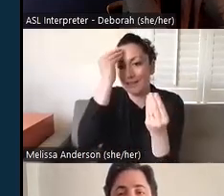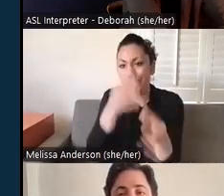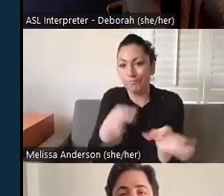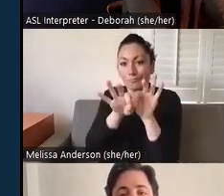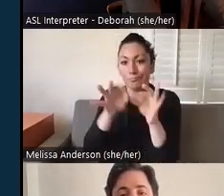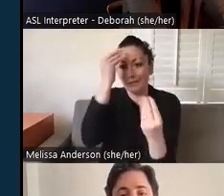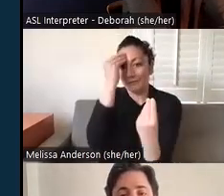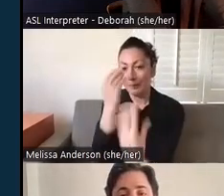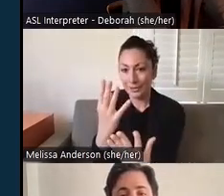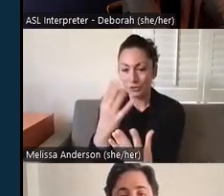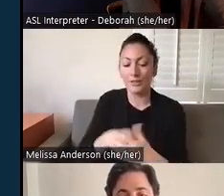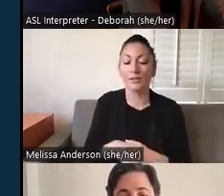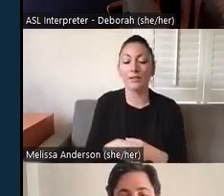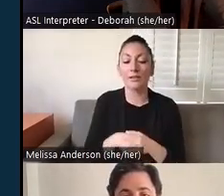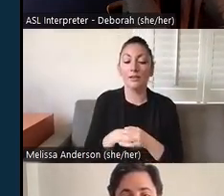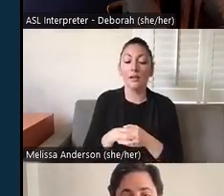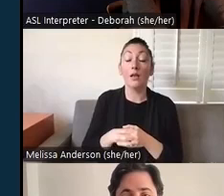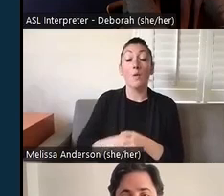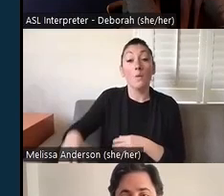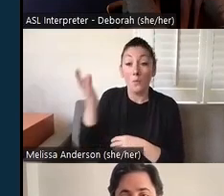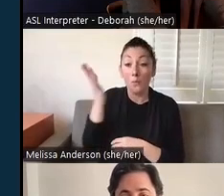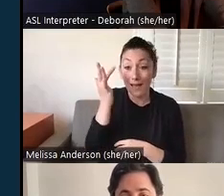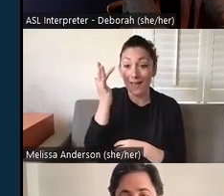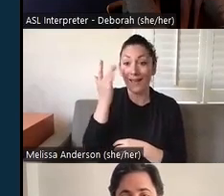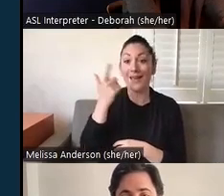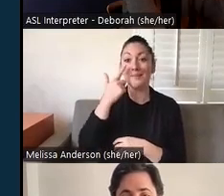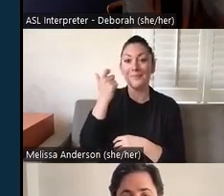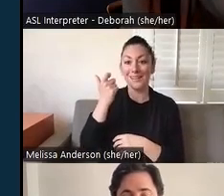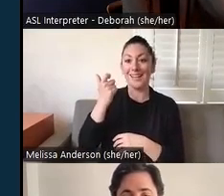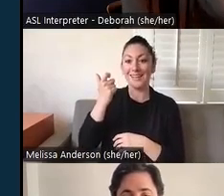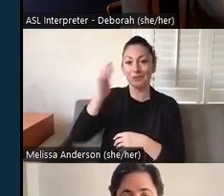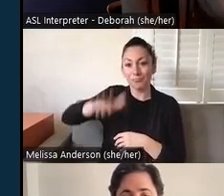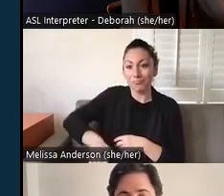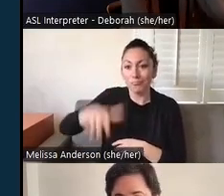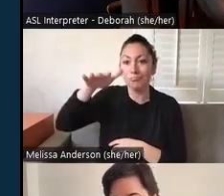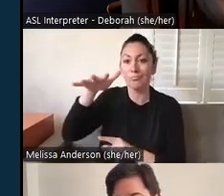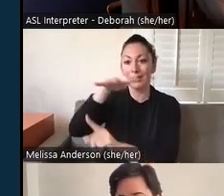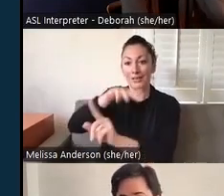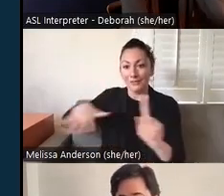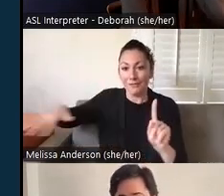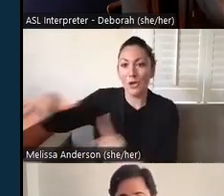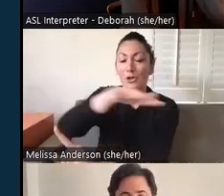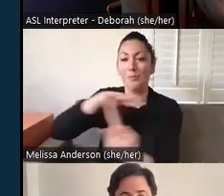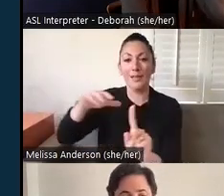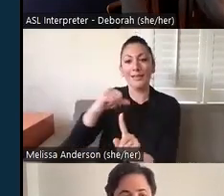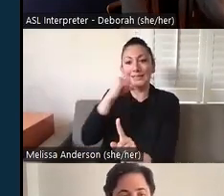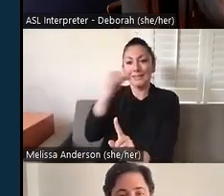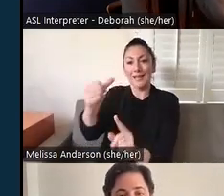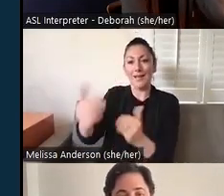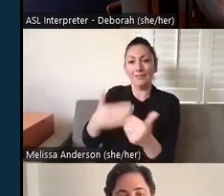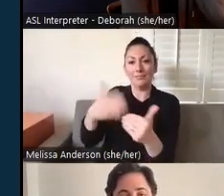Many of our individuals that we work with have low funds of information and low health literacy.